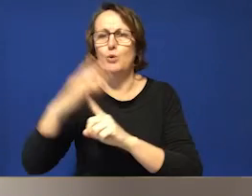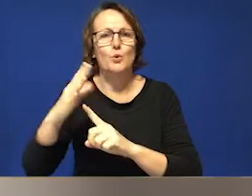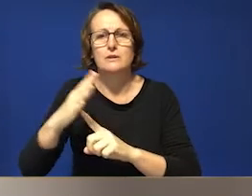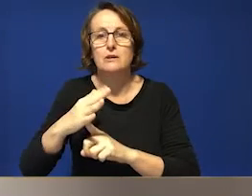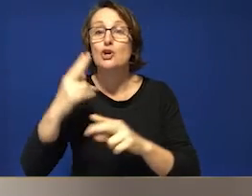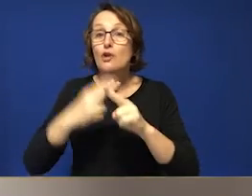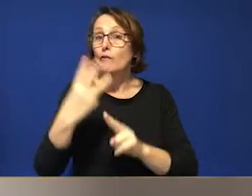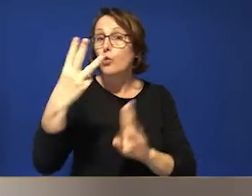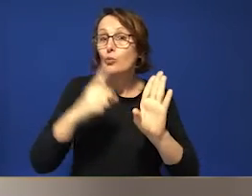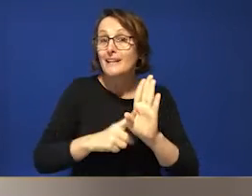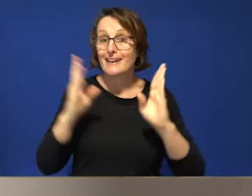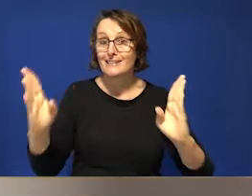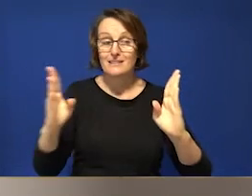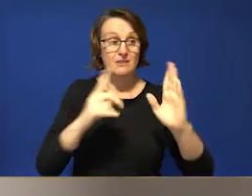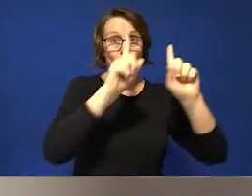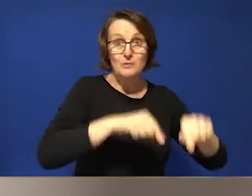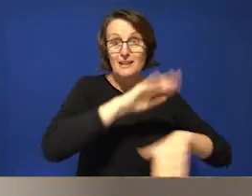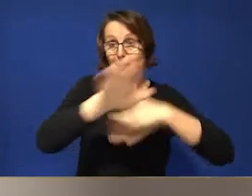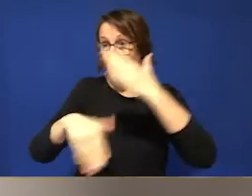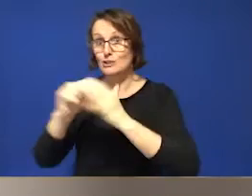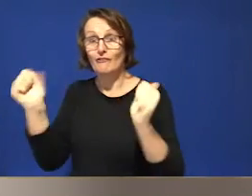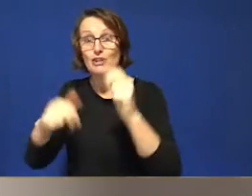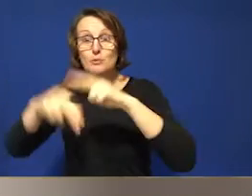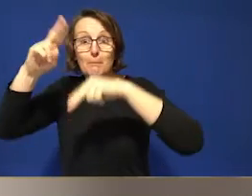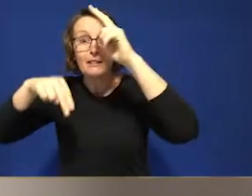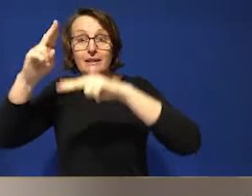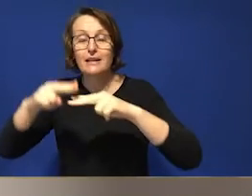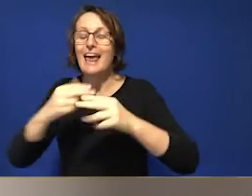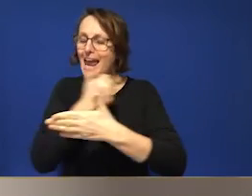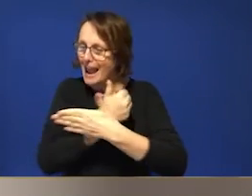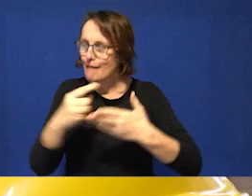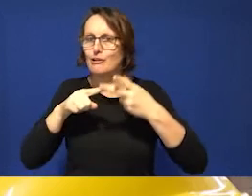And what we had for the entire length of the three years were two weekly PCJs.